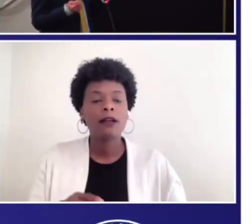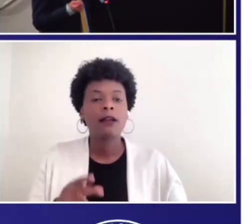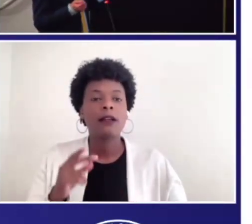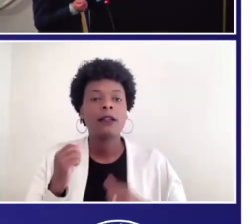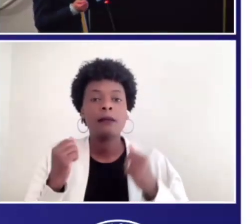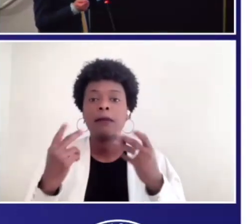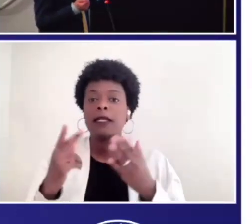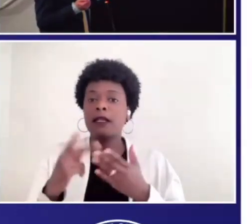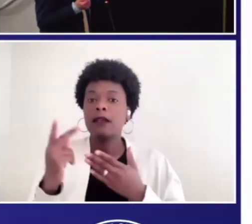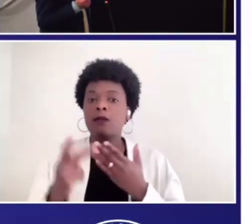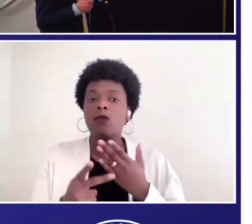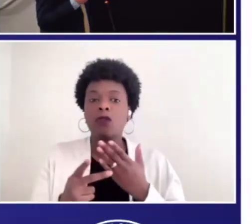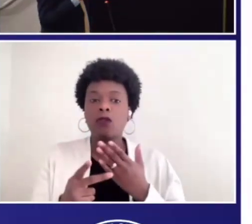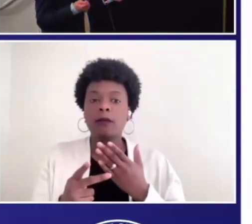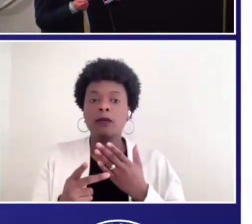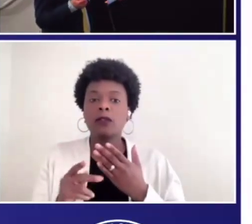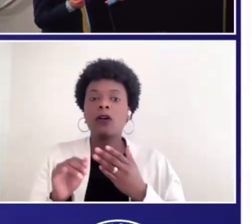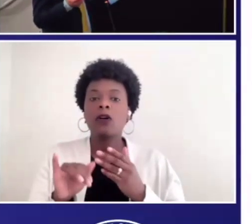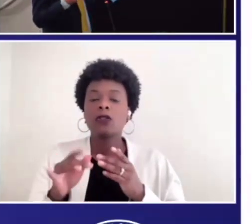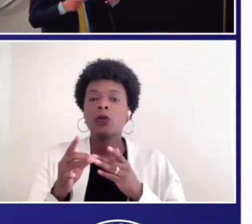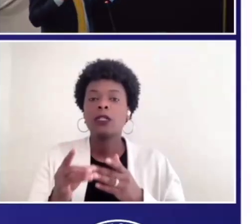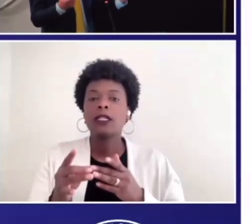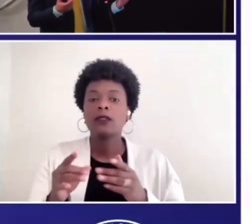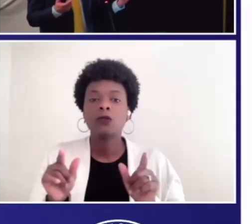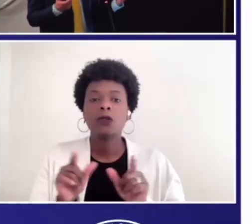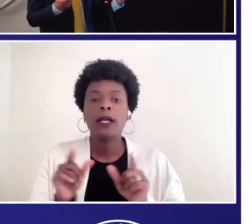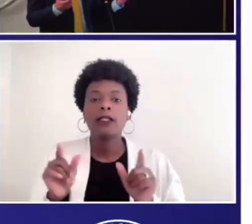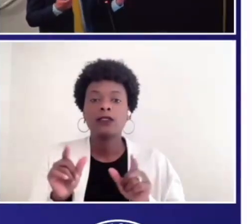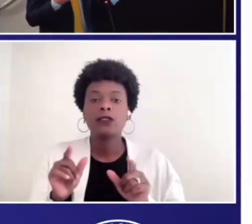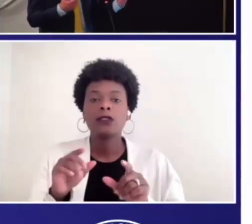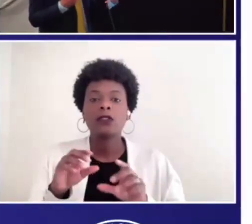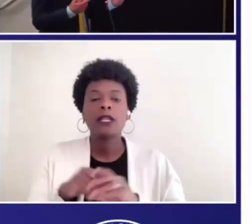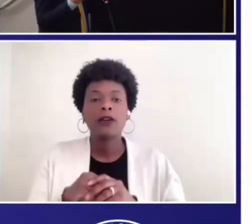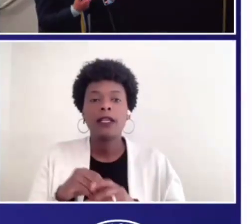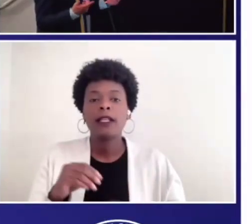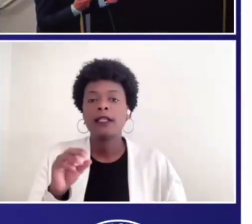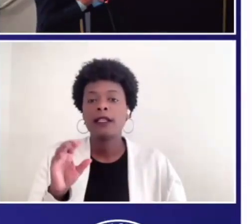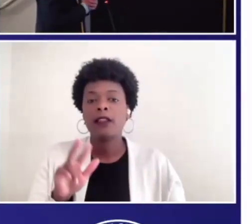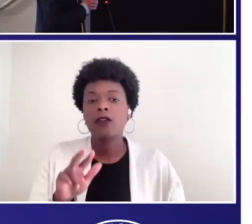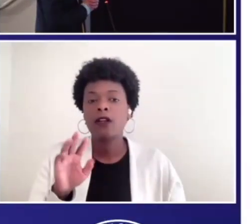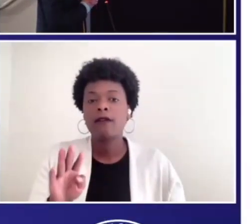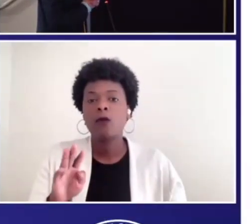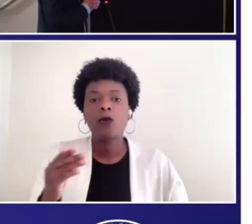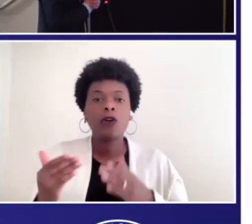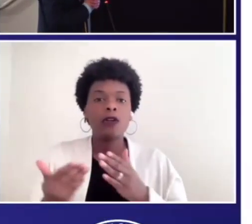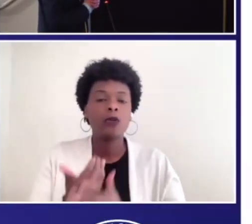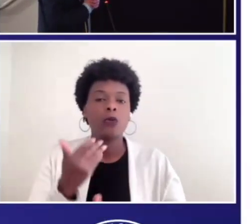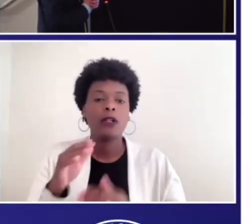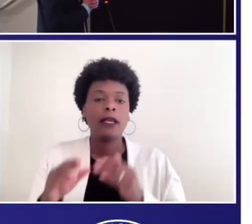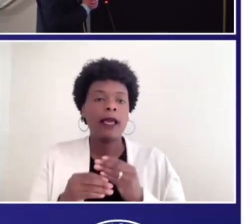programs that also lead to licensure that are just in the set of 34 newly-added programs. So, clinical psychology is newly